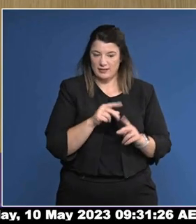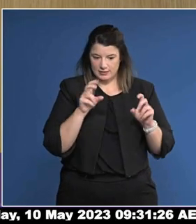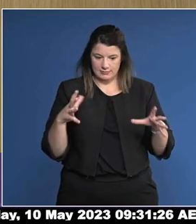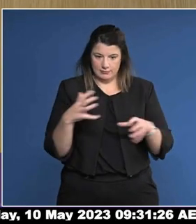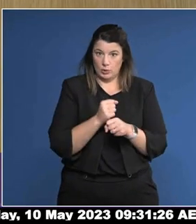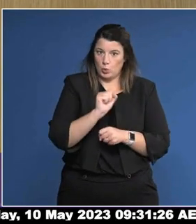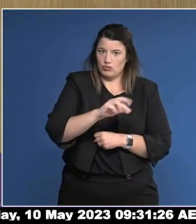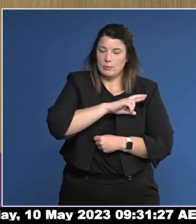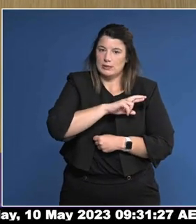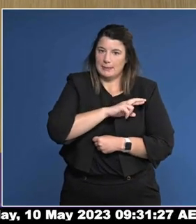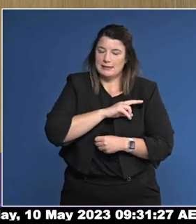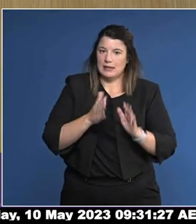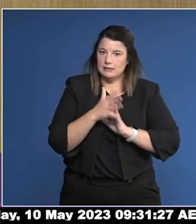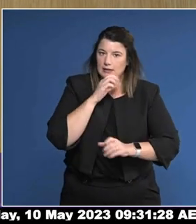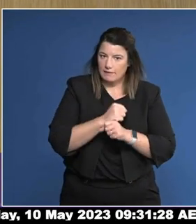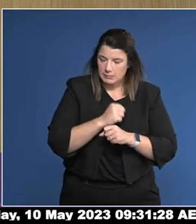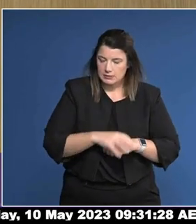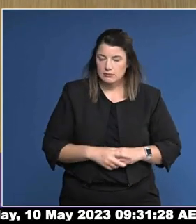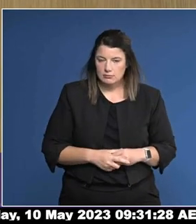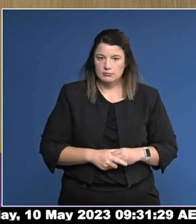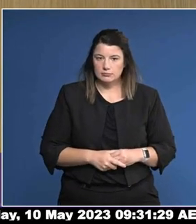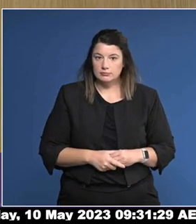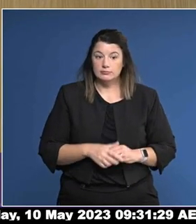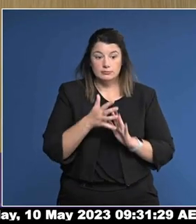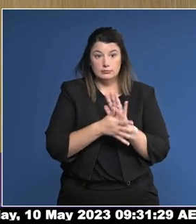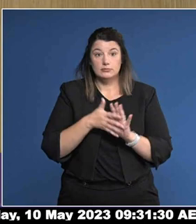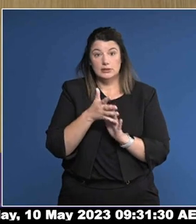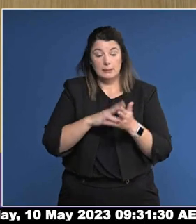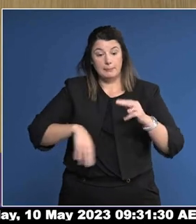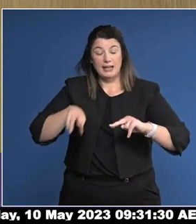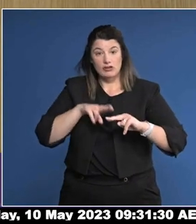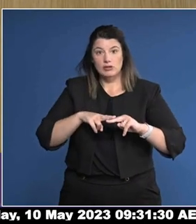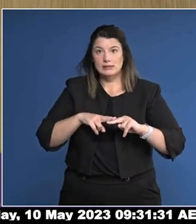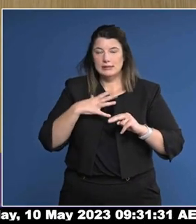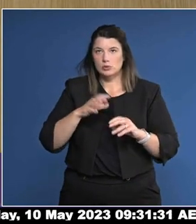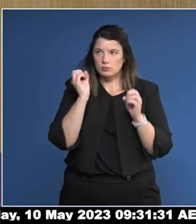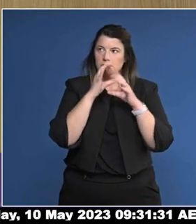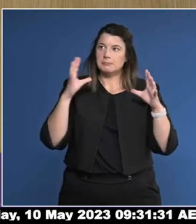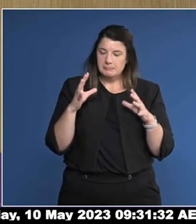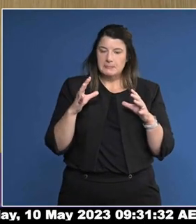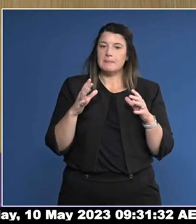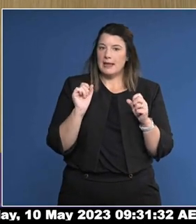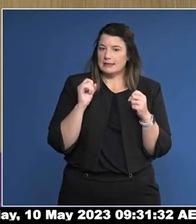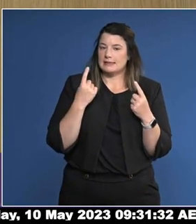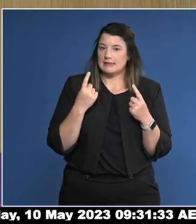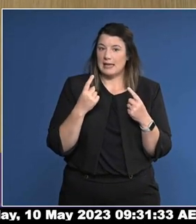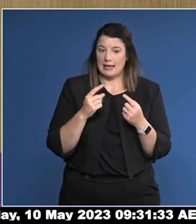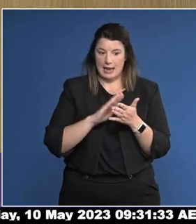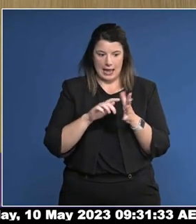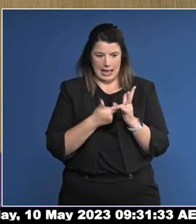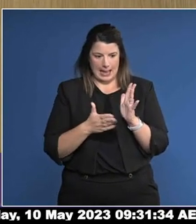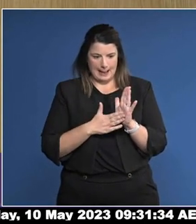It inherently requires the parent to understand what the harm is, for an